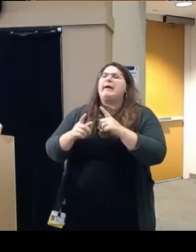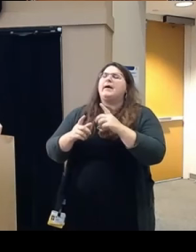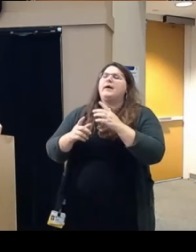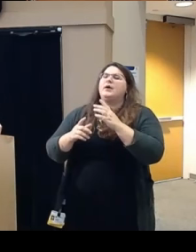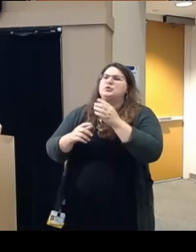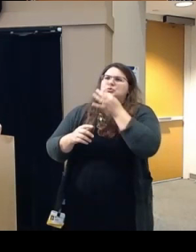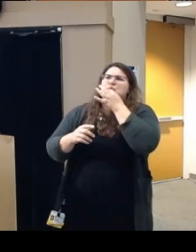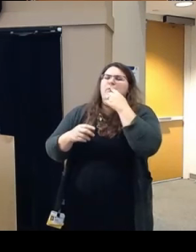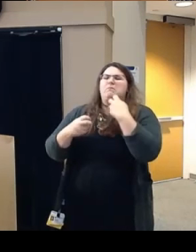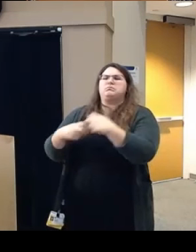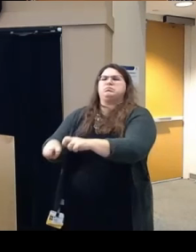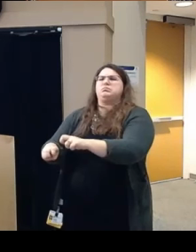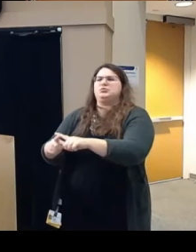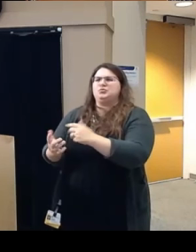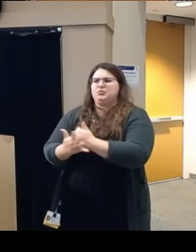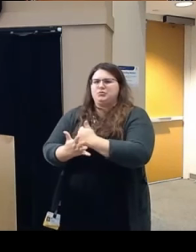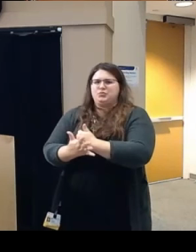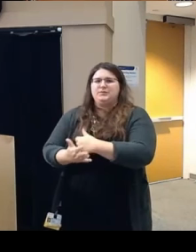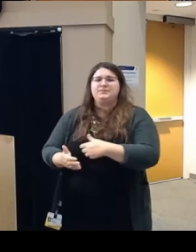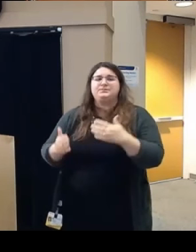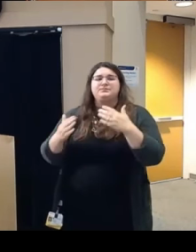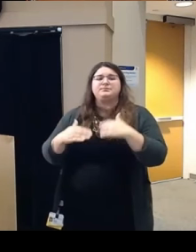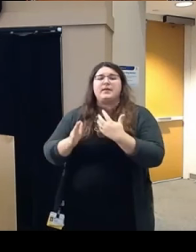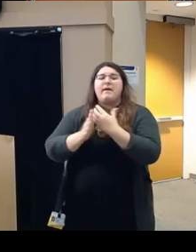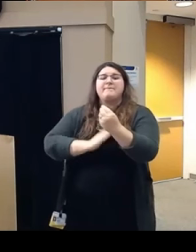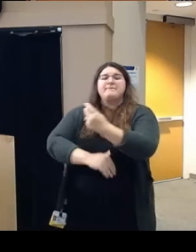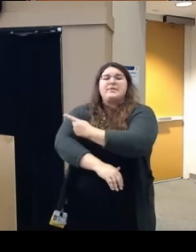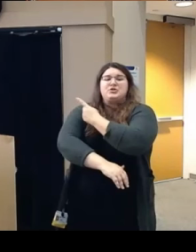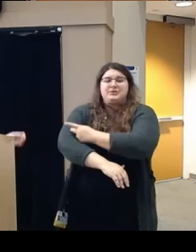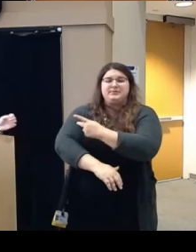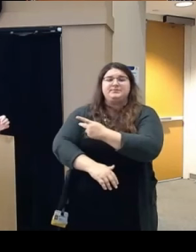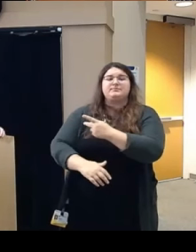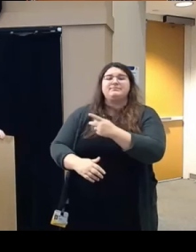providers will have until the end of December to transfer over their entire case load to the new